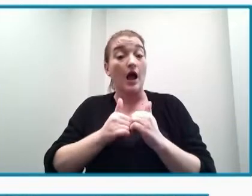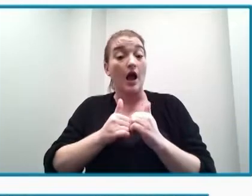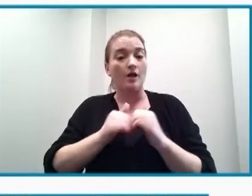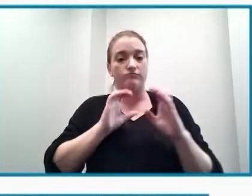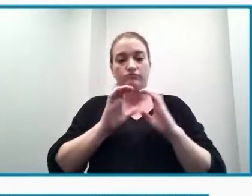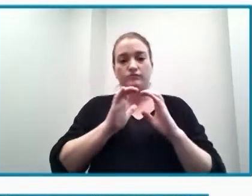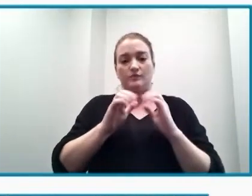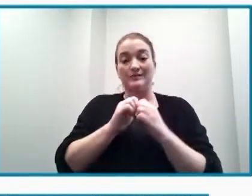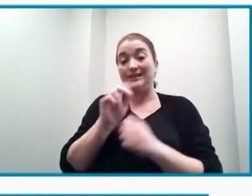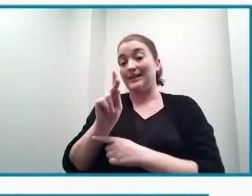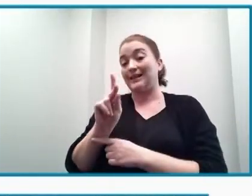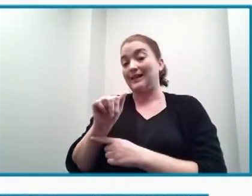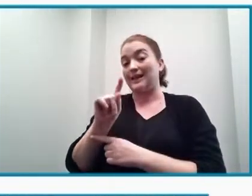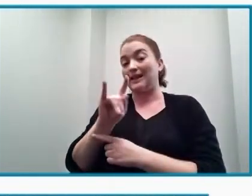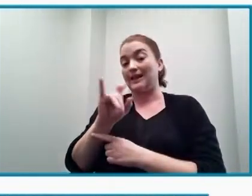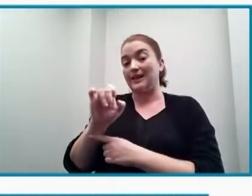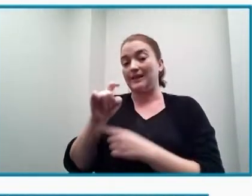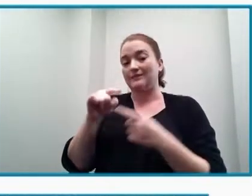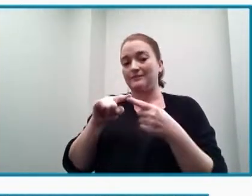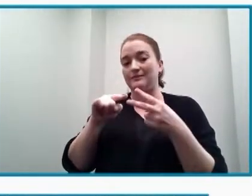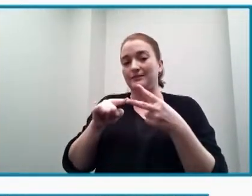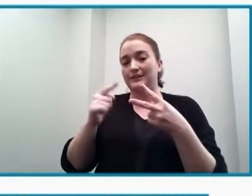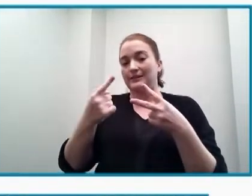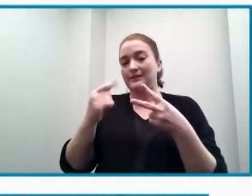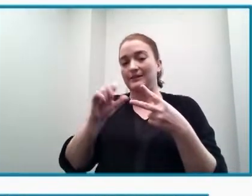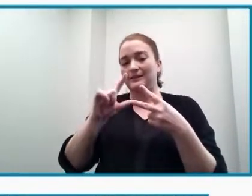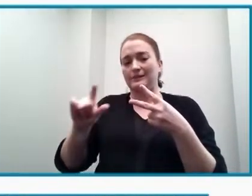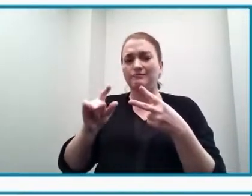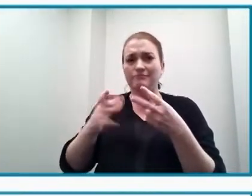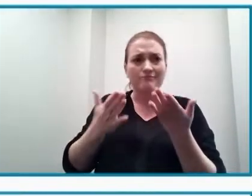Wanna really talk about finding the right partner, what that looks like,